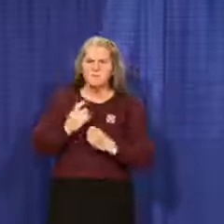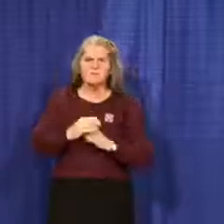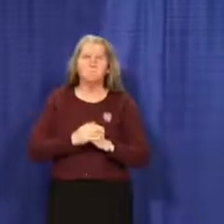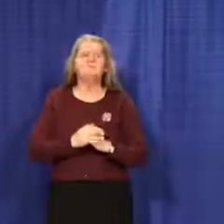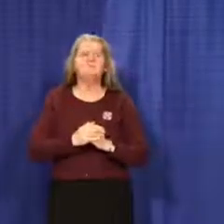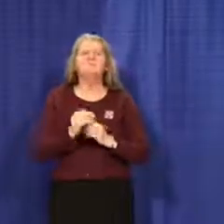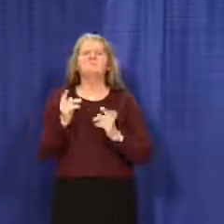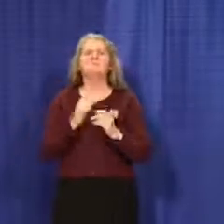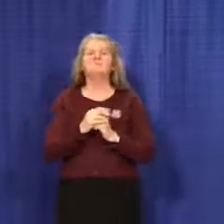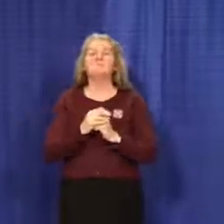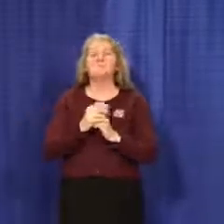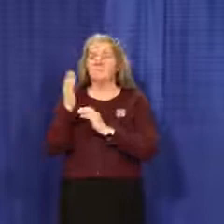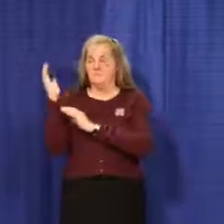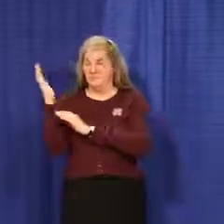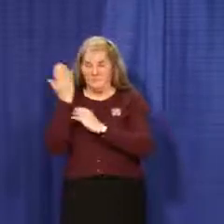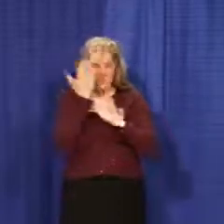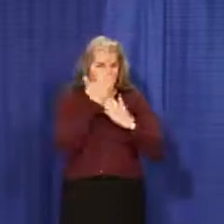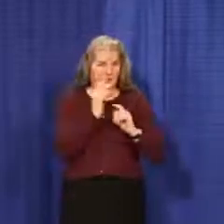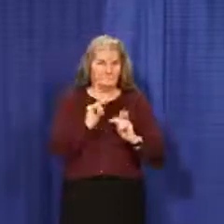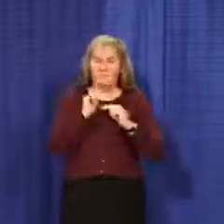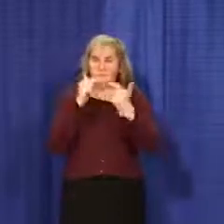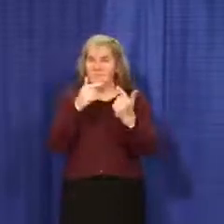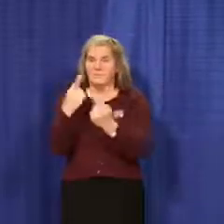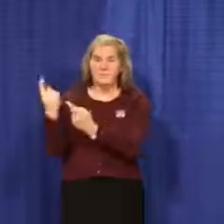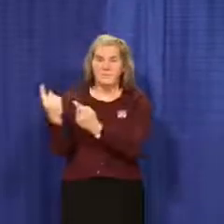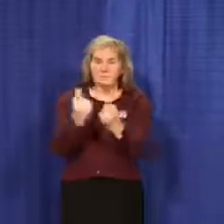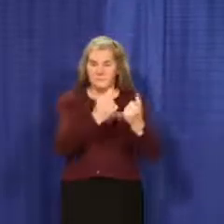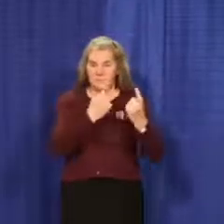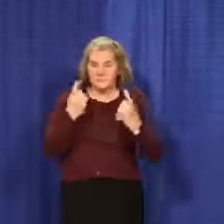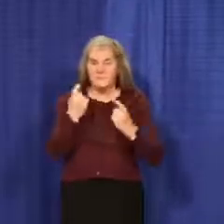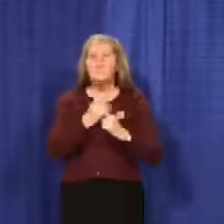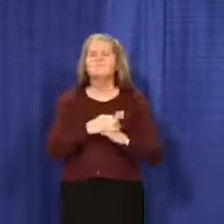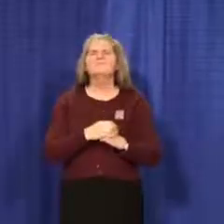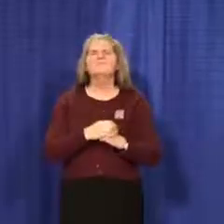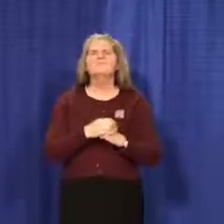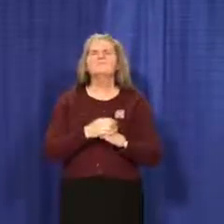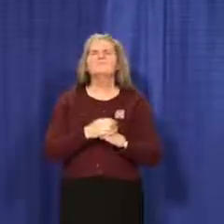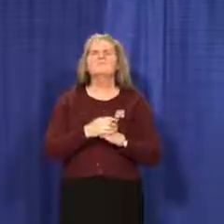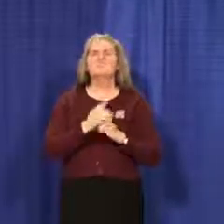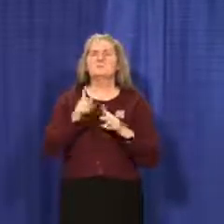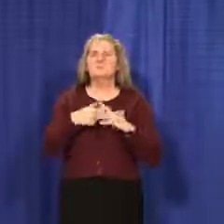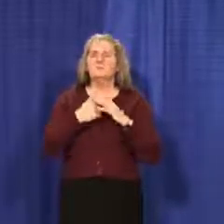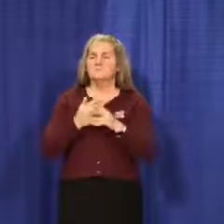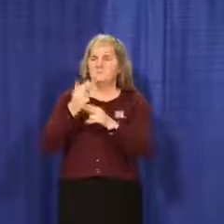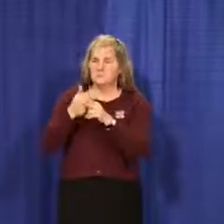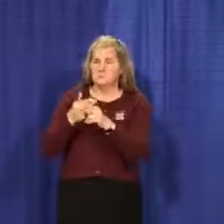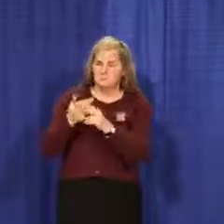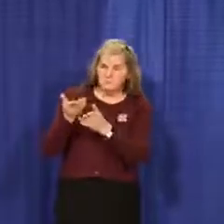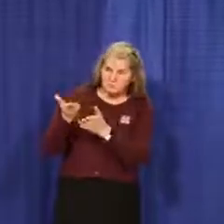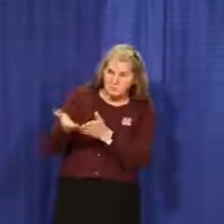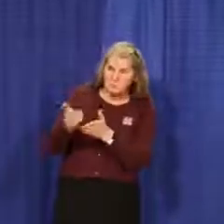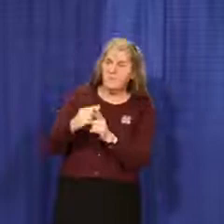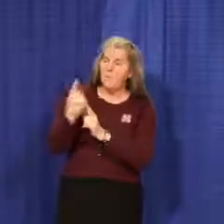journalists. Following our speakers we will go to the phone lines for questions from reporters. We will call you by name in you